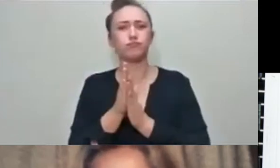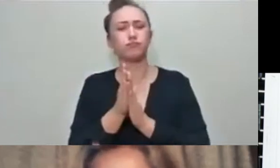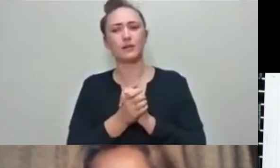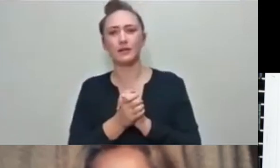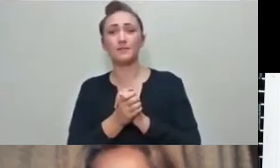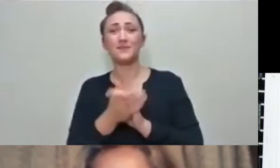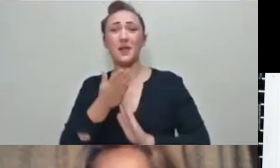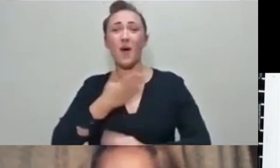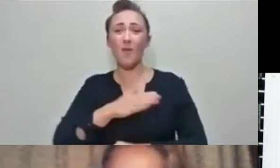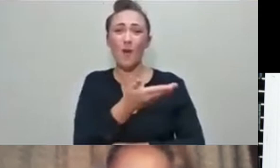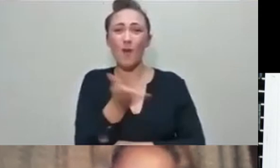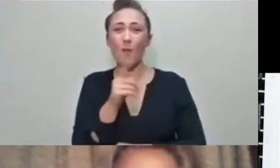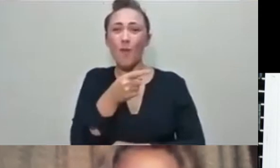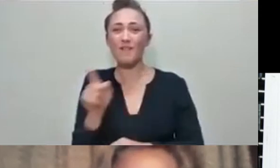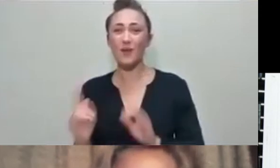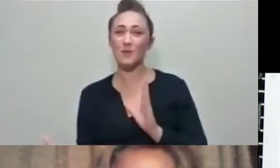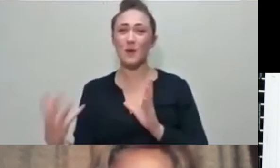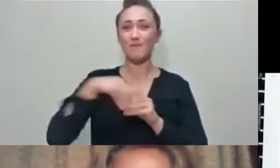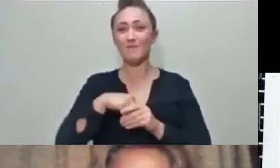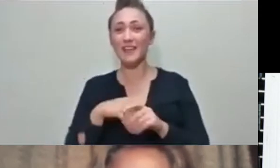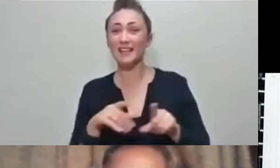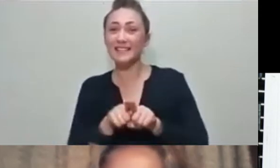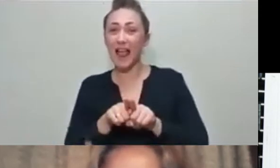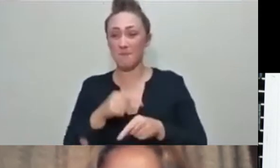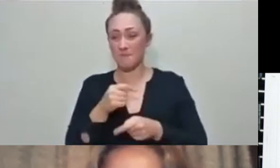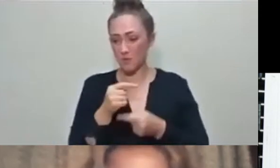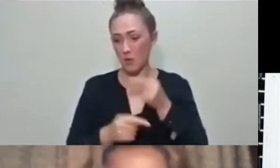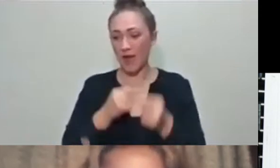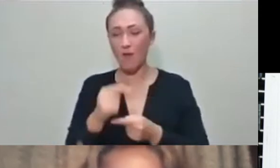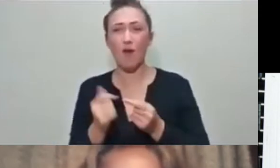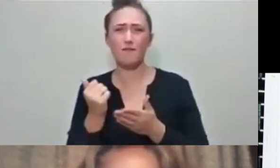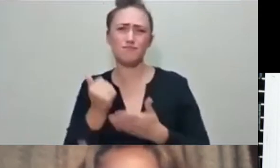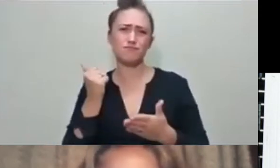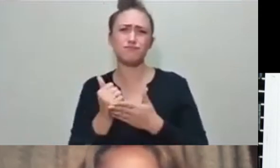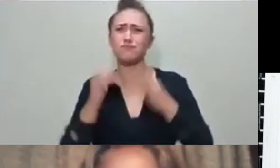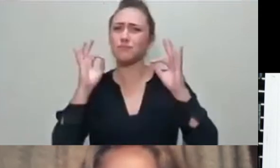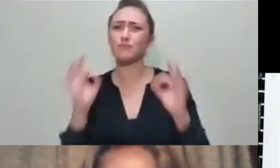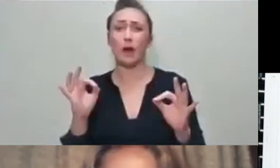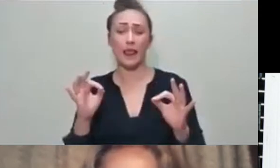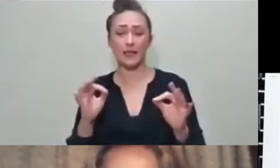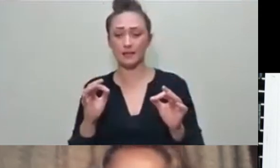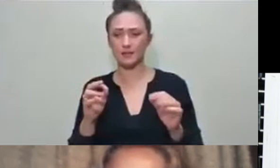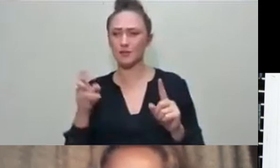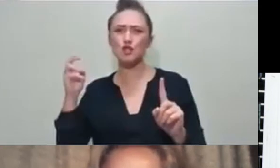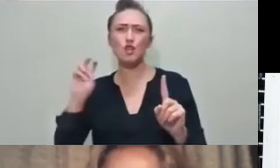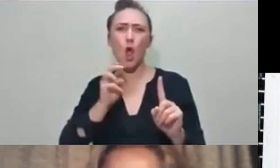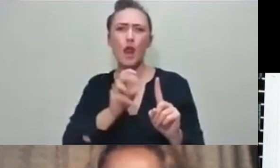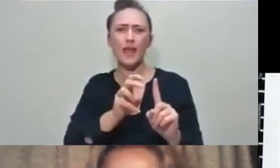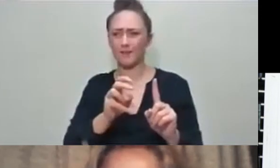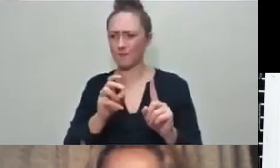so that we can continue this fantastic journey of making things more accessible for everybody